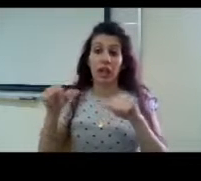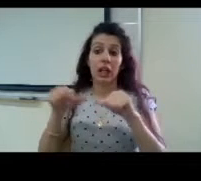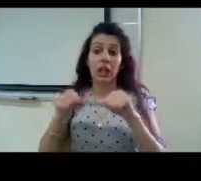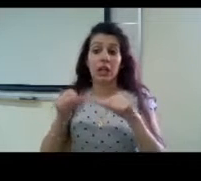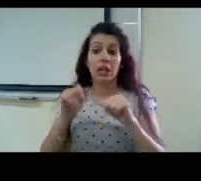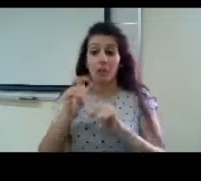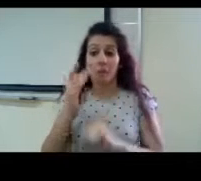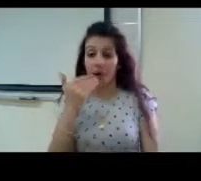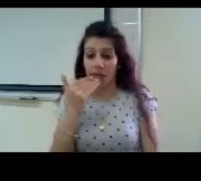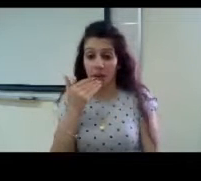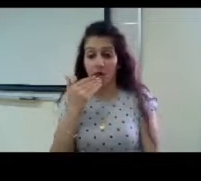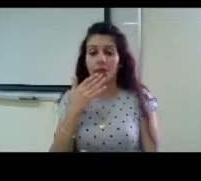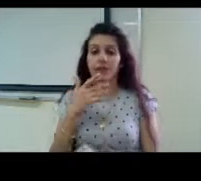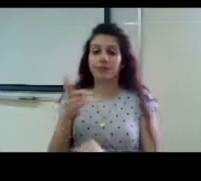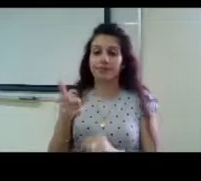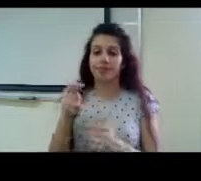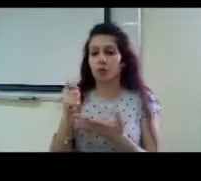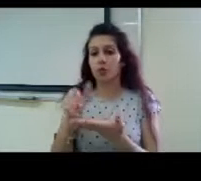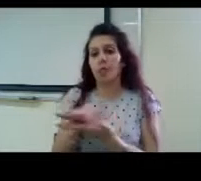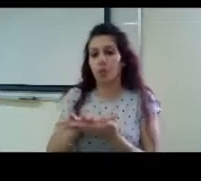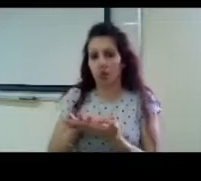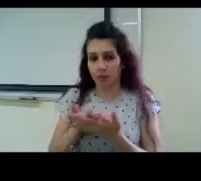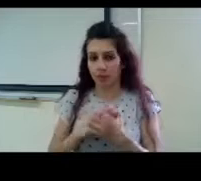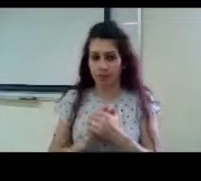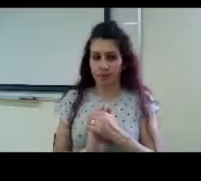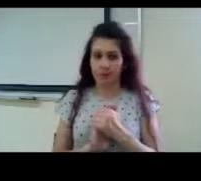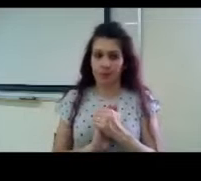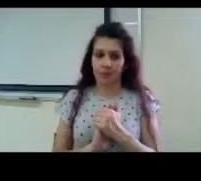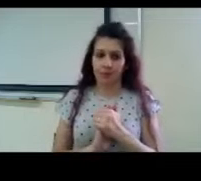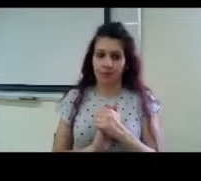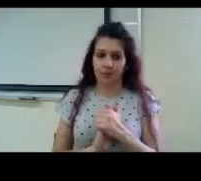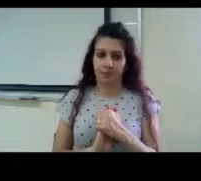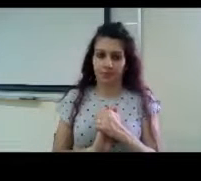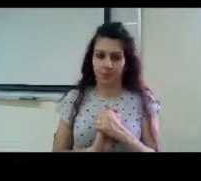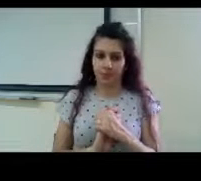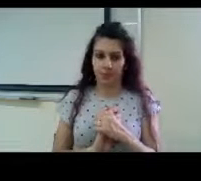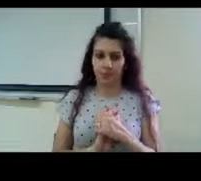platform we've demonstrated our commitment to accessibility through the